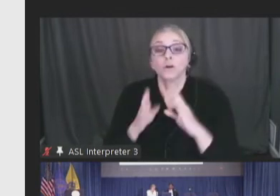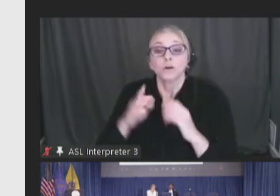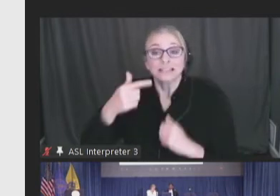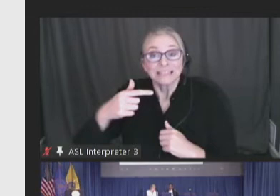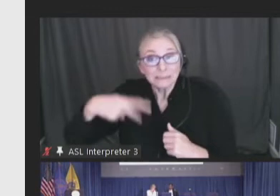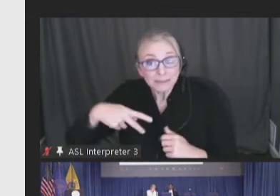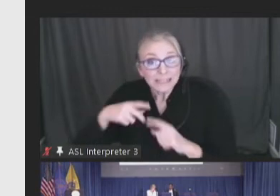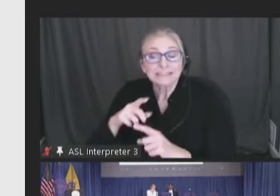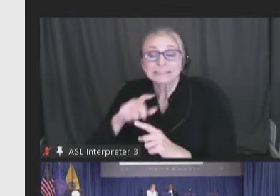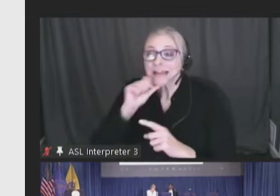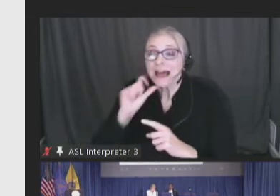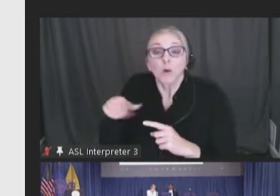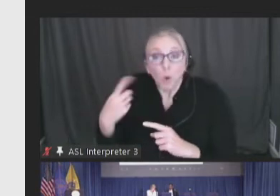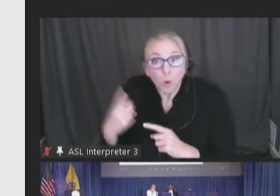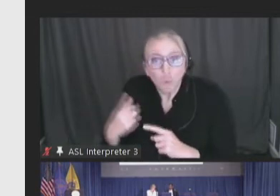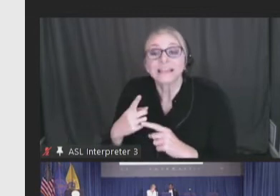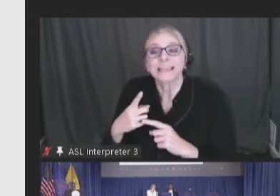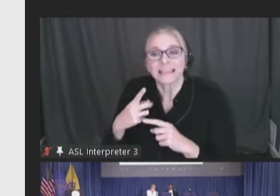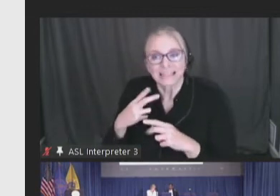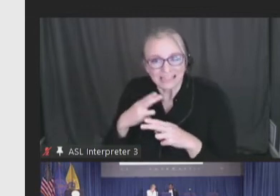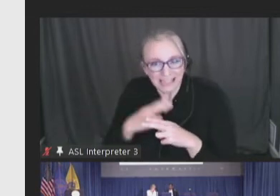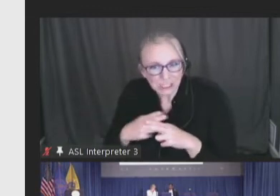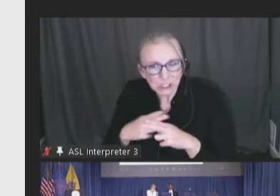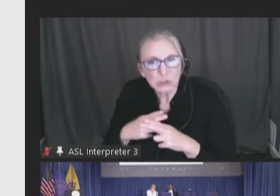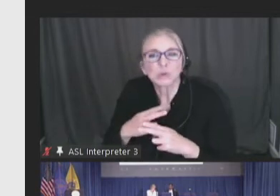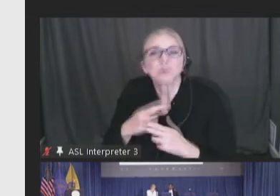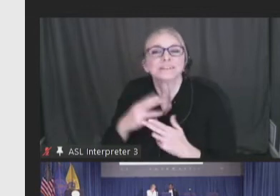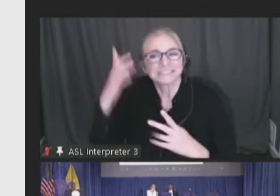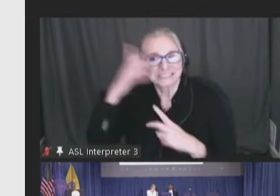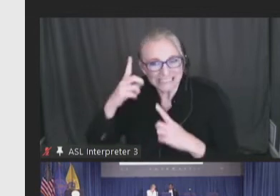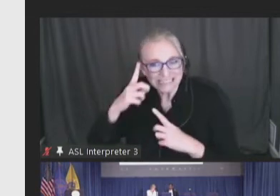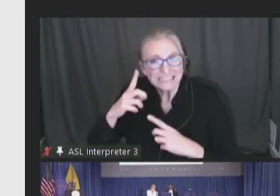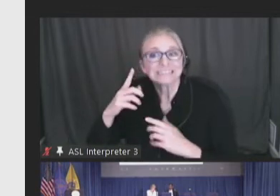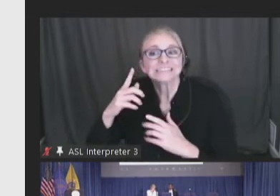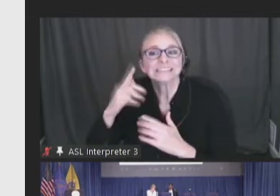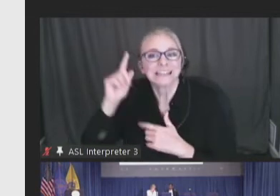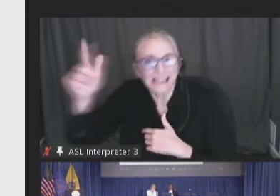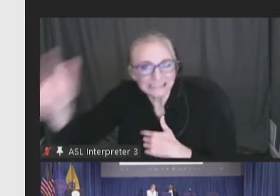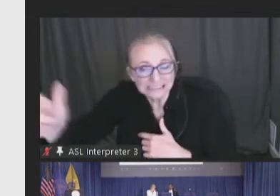not only get acute disease and latency, but they have recurrences. That they get recurrent genital